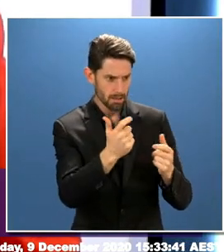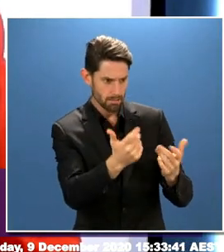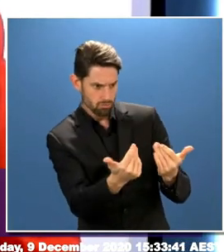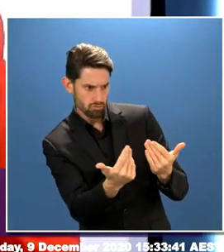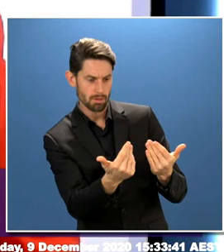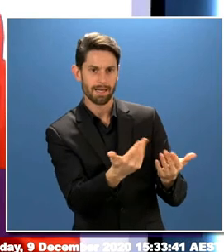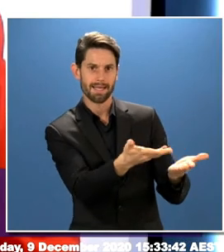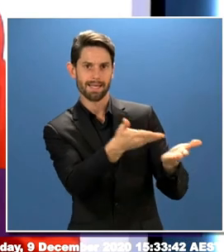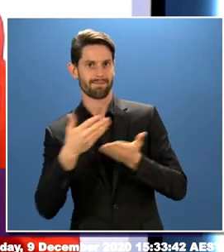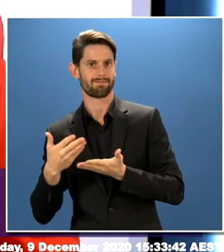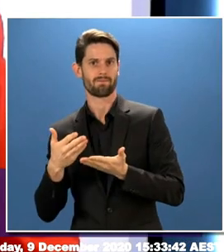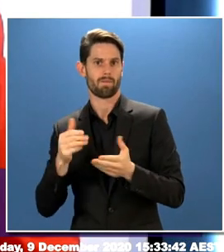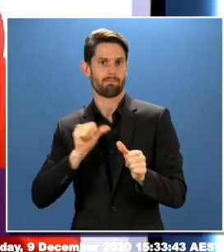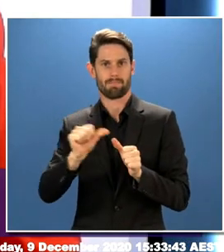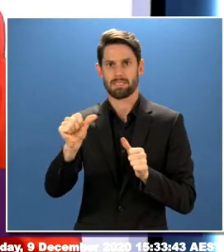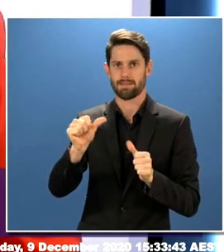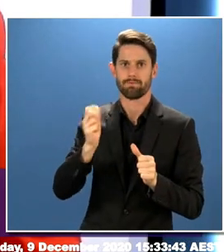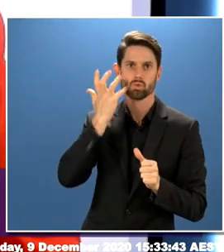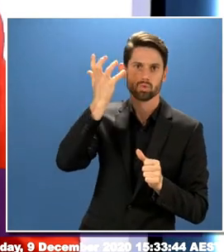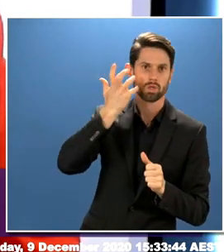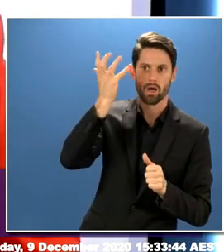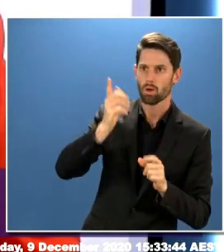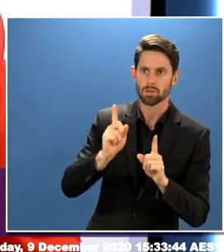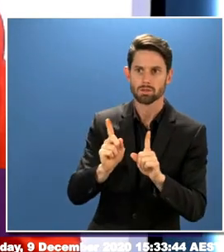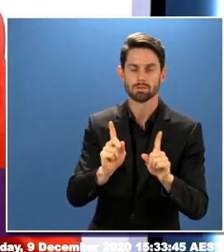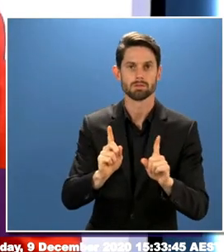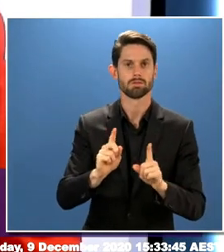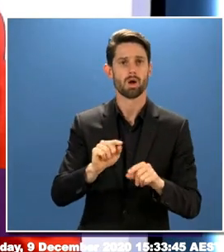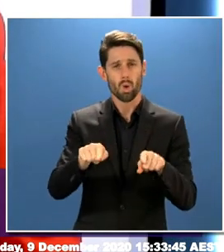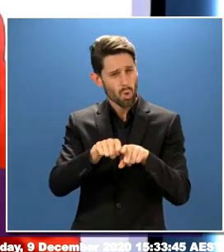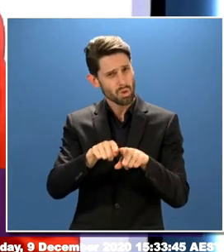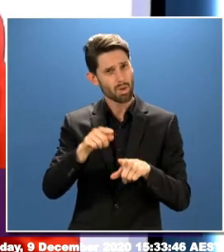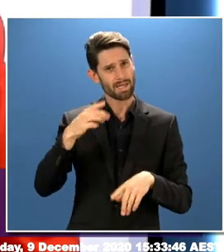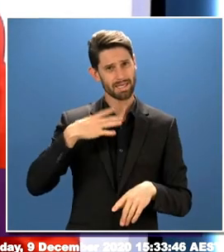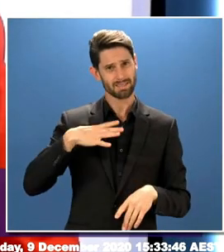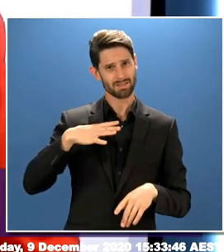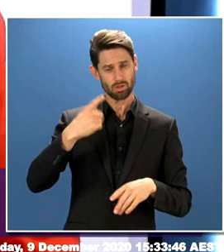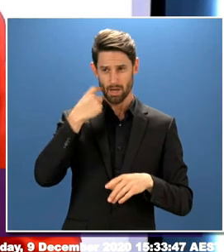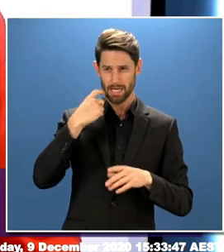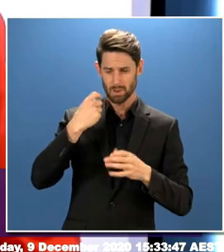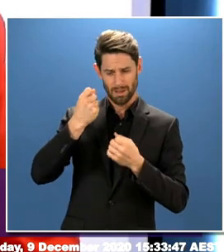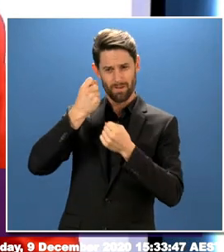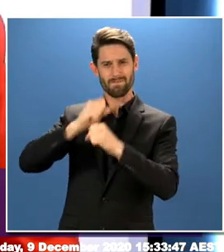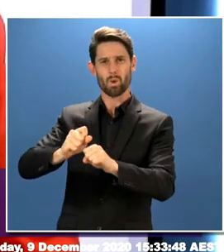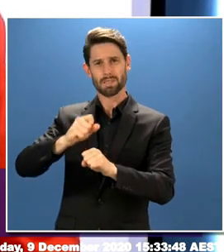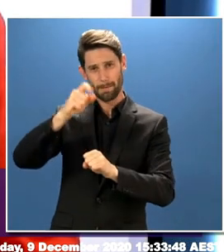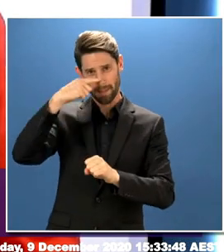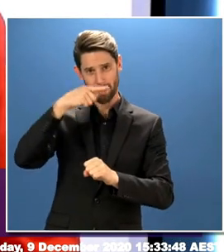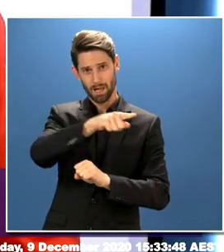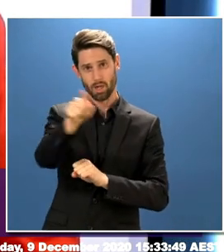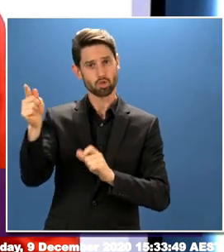the stereotypes, and the misconception about a person with disability's capacity to work. Is that right?